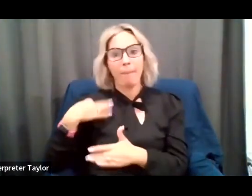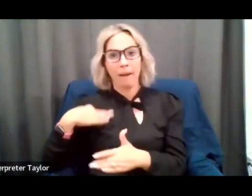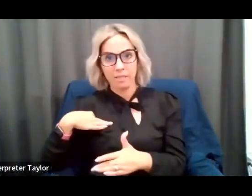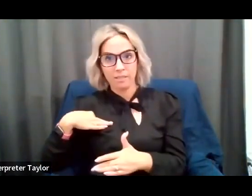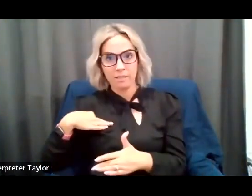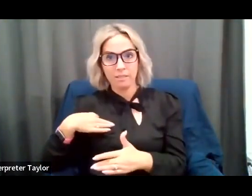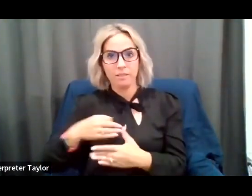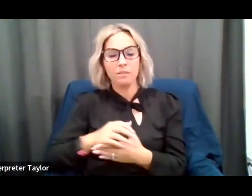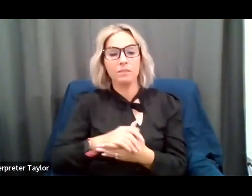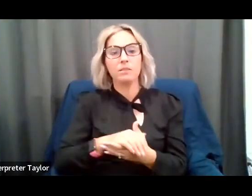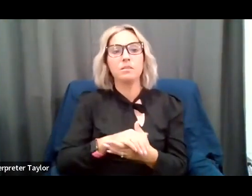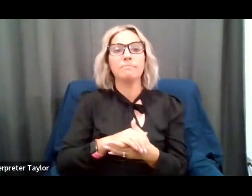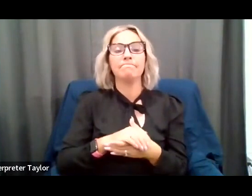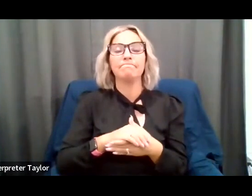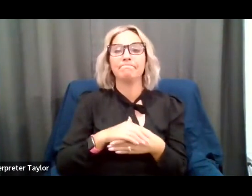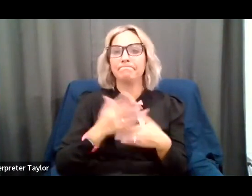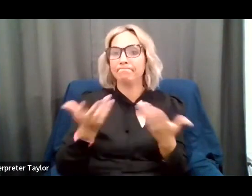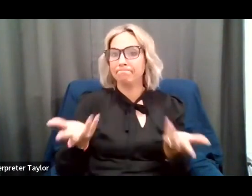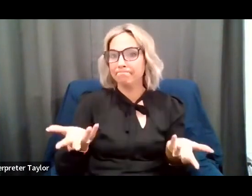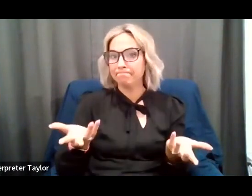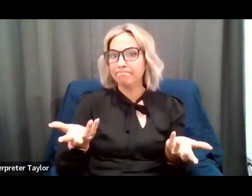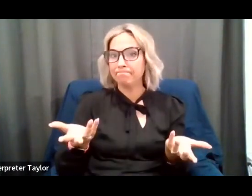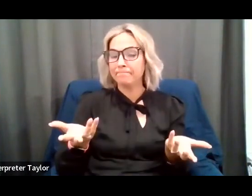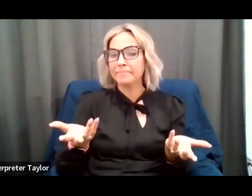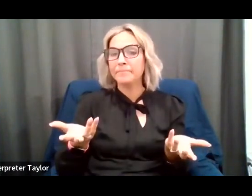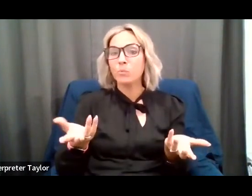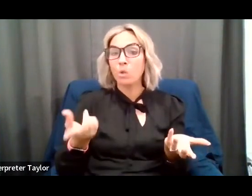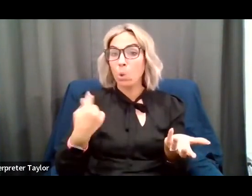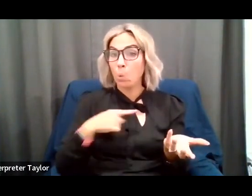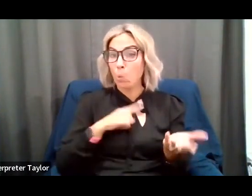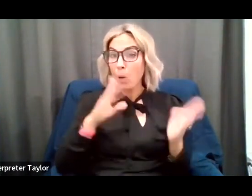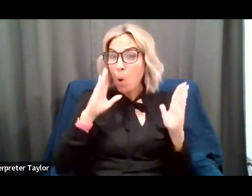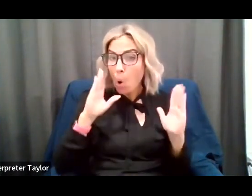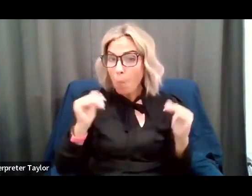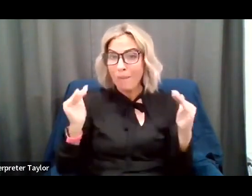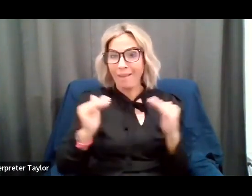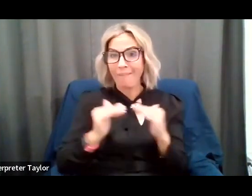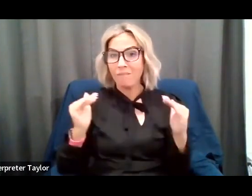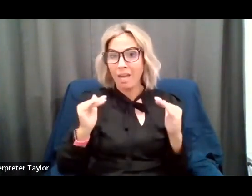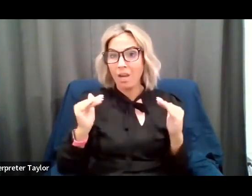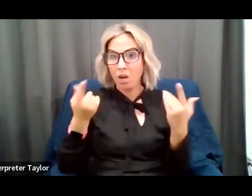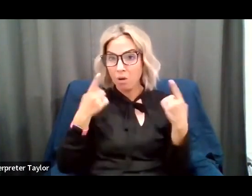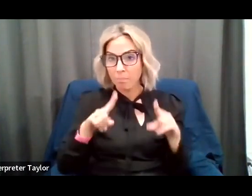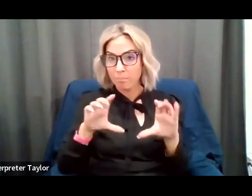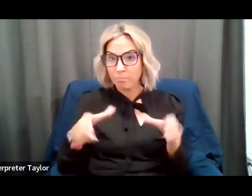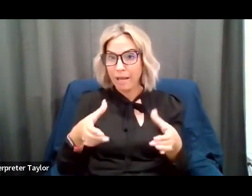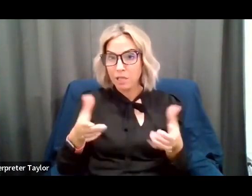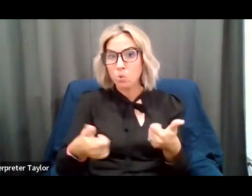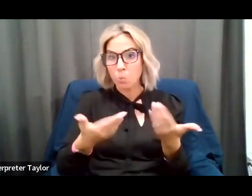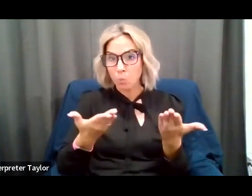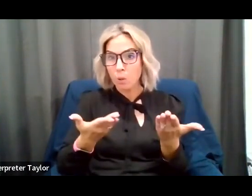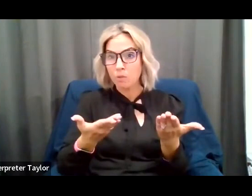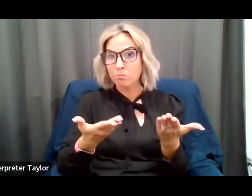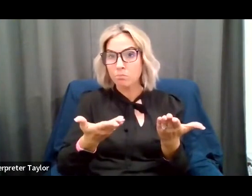And, um, we are hoping that a fair package will become- will be forthcoming.